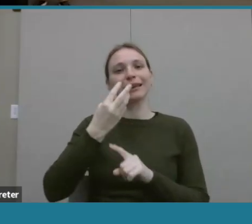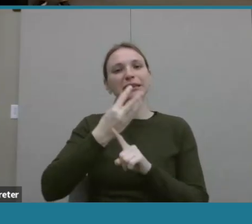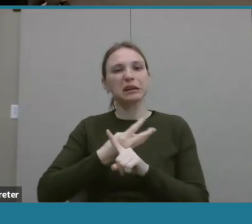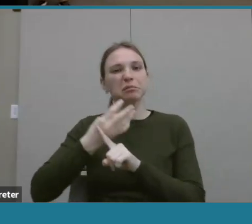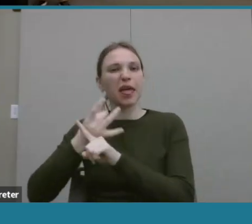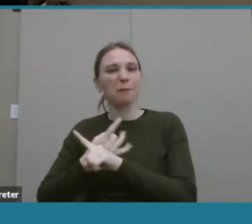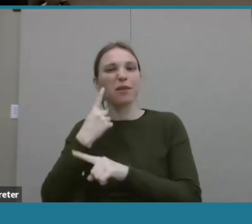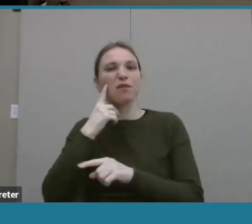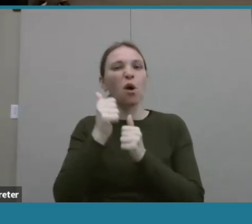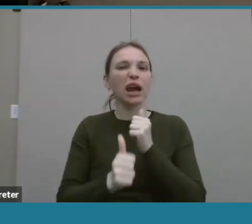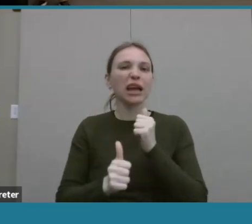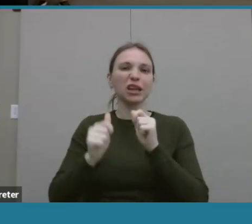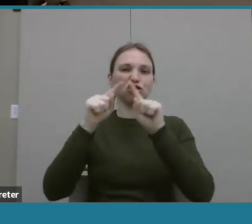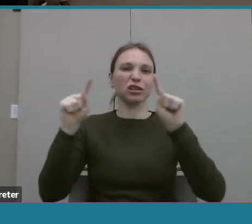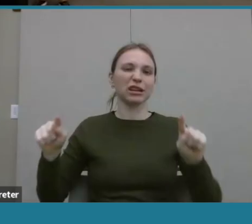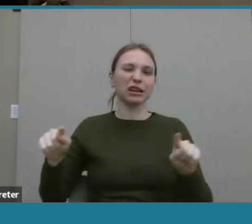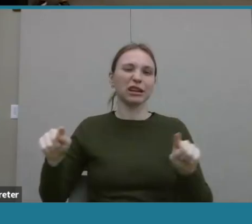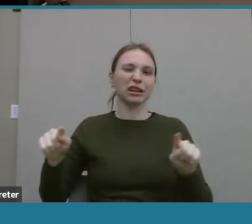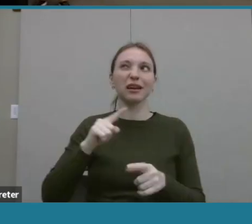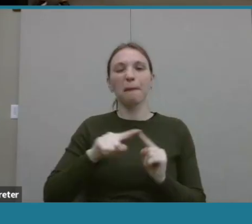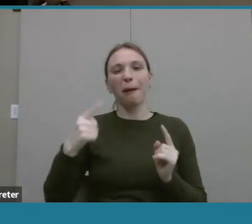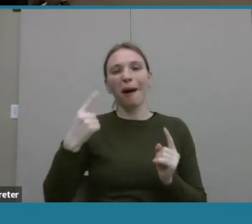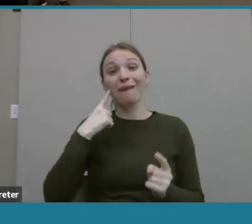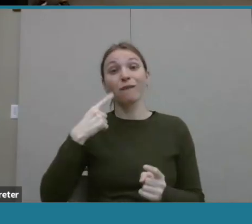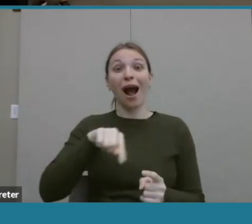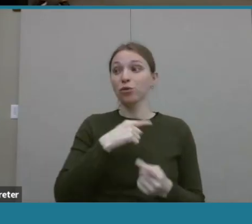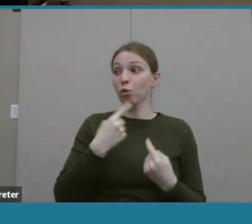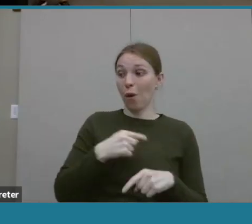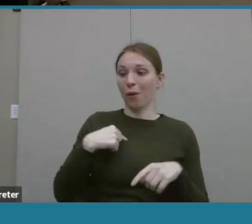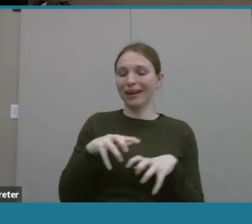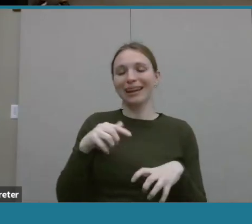And then, yeah, that, for that, it was another 6 or 8 months for discovery.